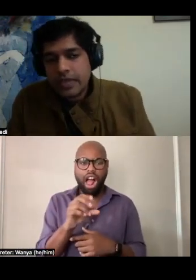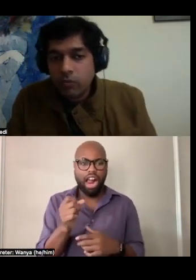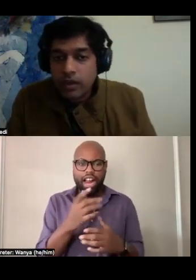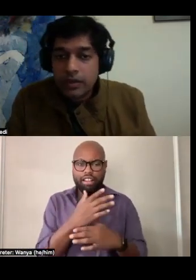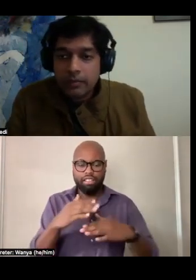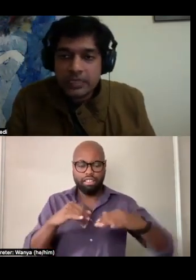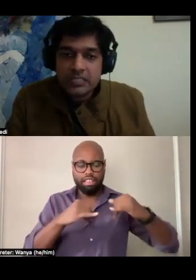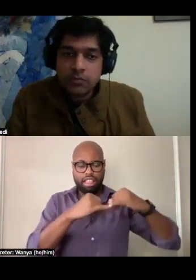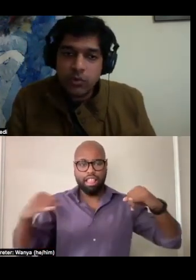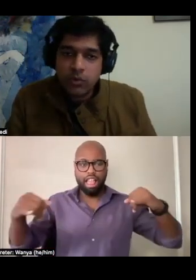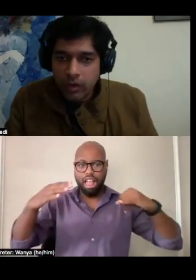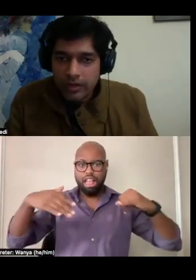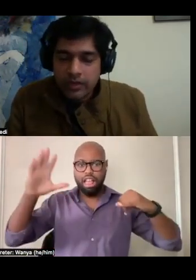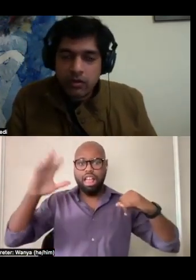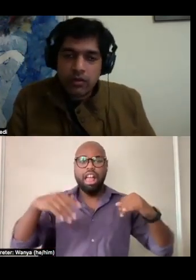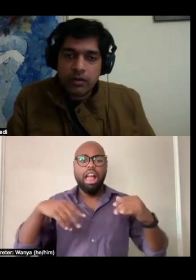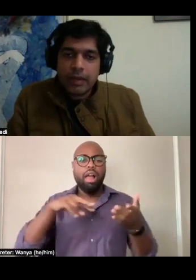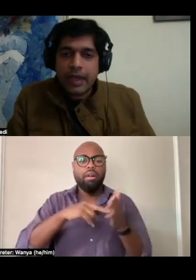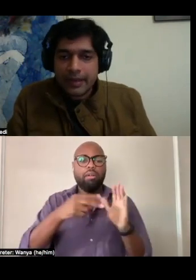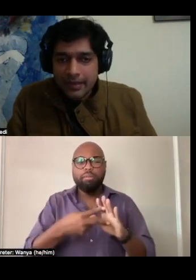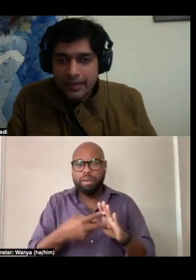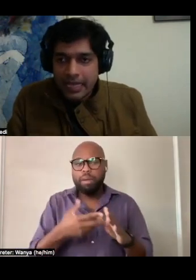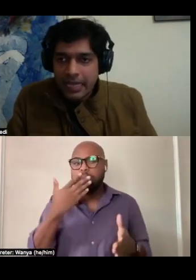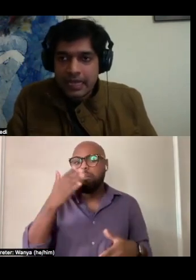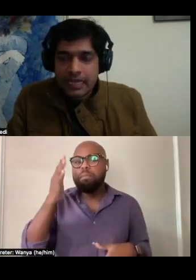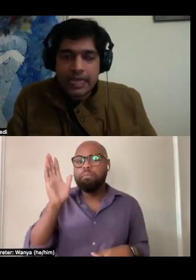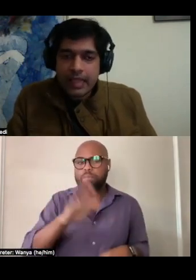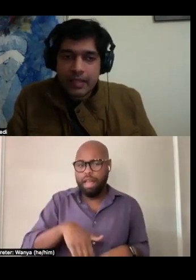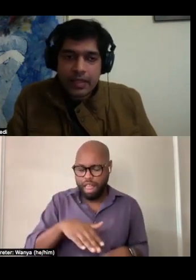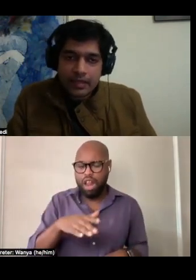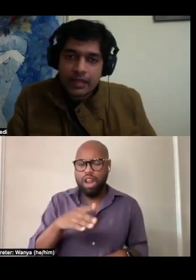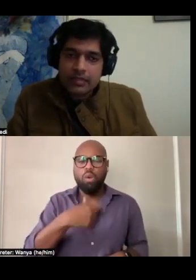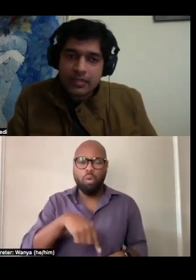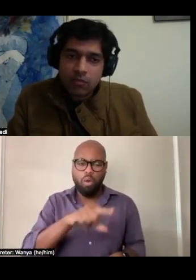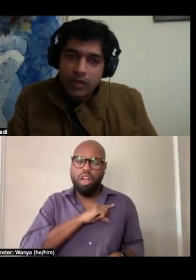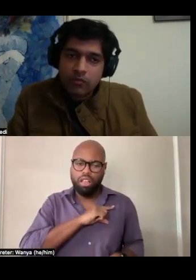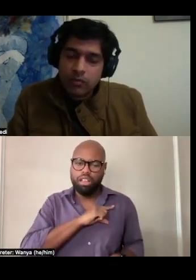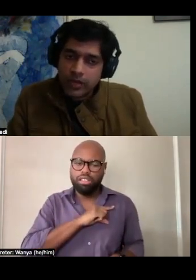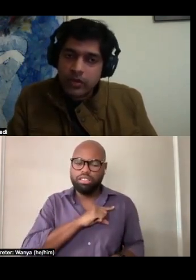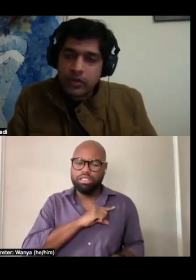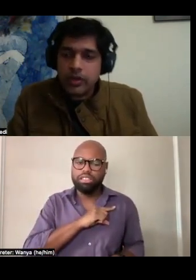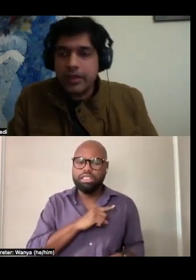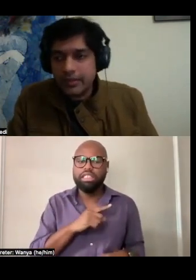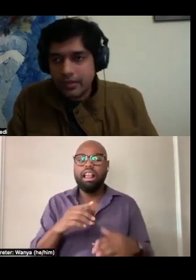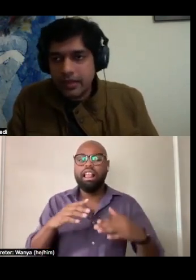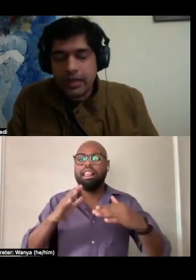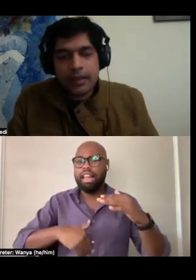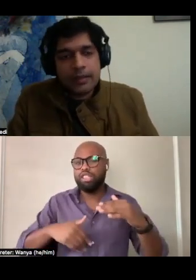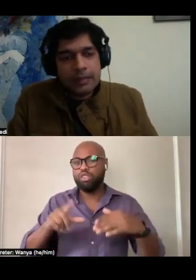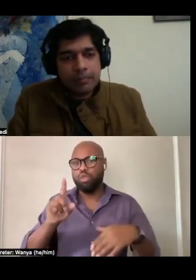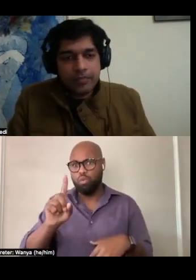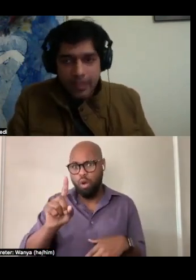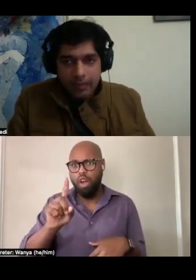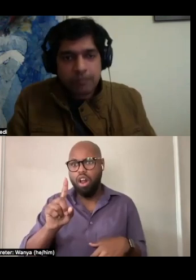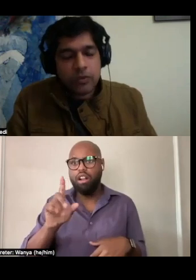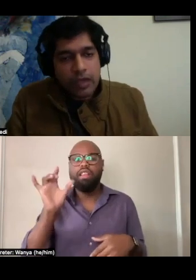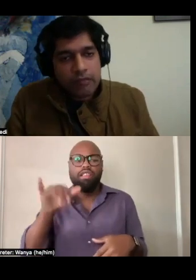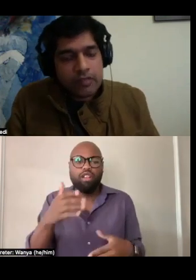one means poor quality or bad. And anything less than one would be a good thing to have.